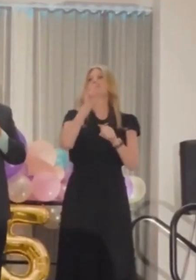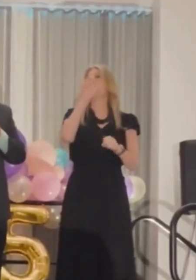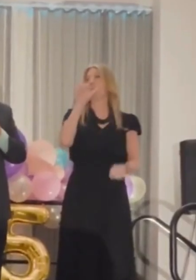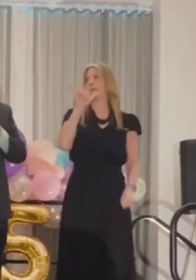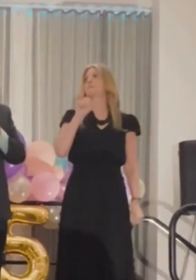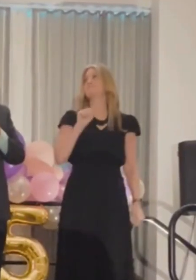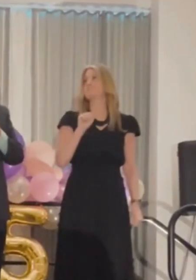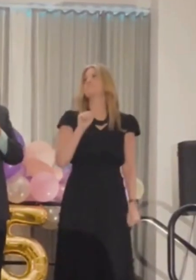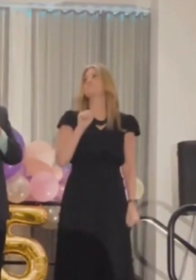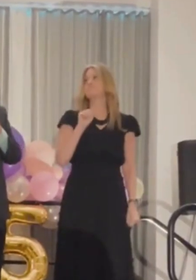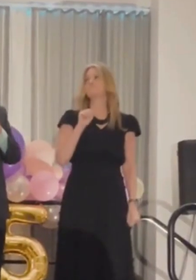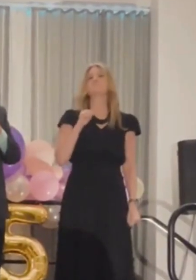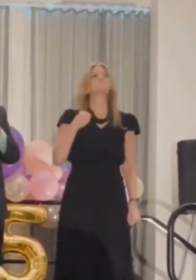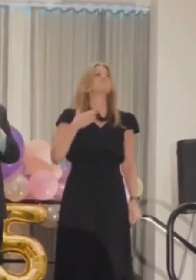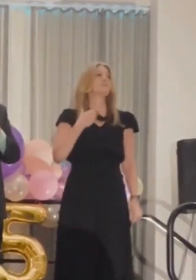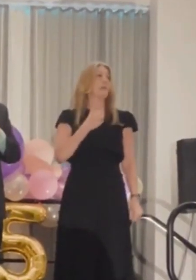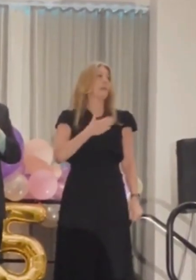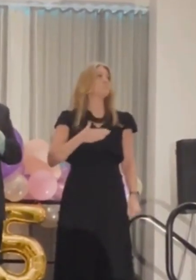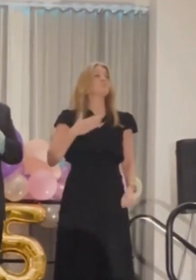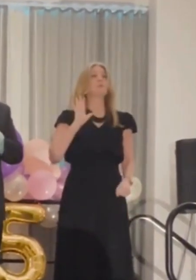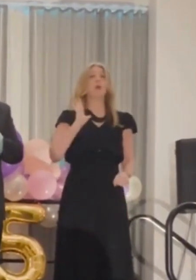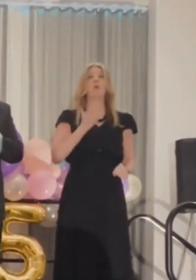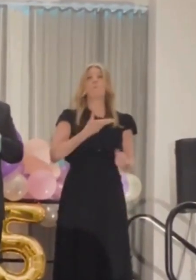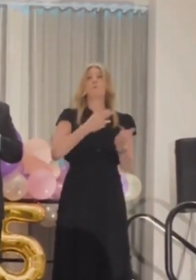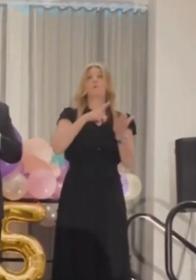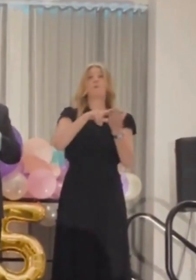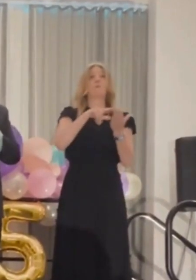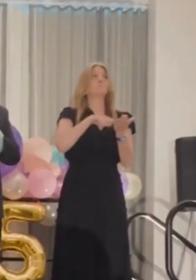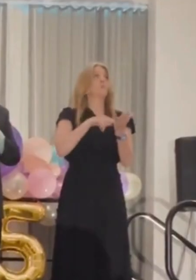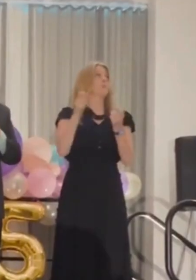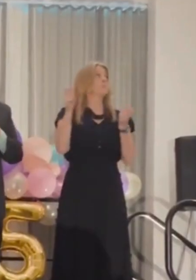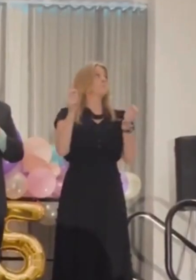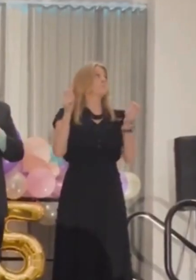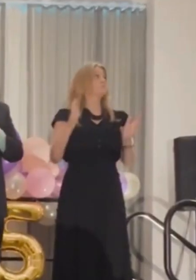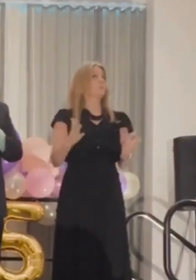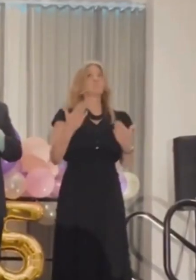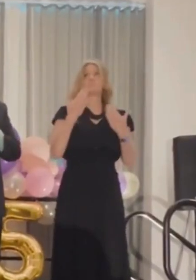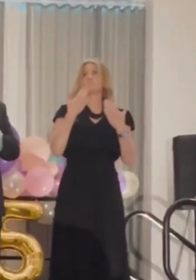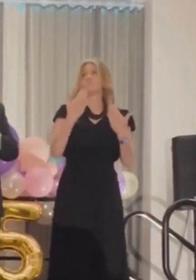I appreciate our contract administrators at our division.